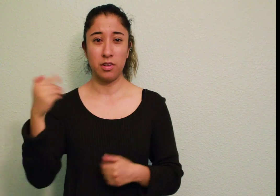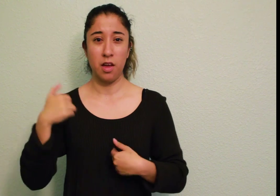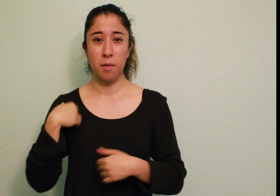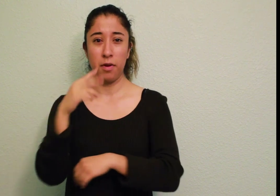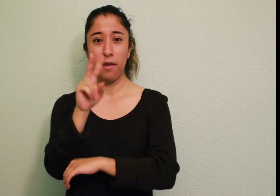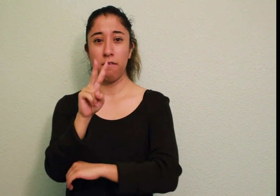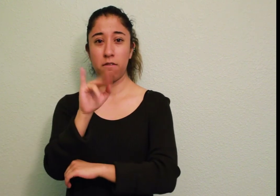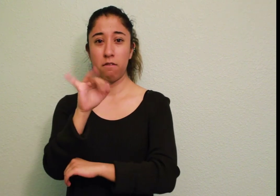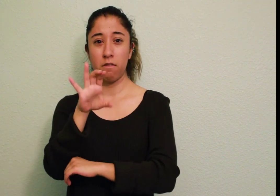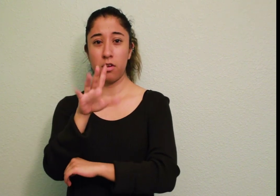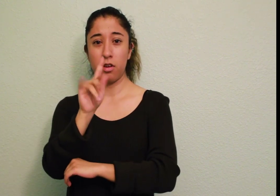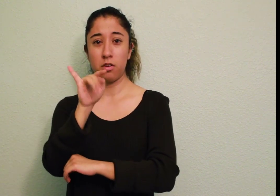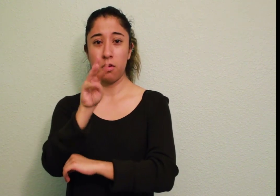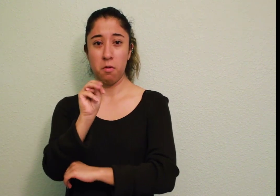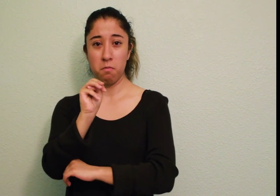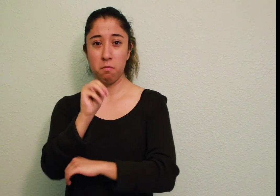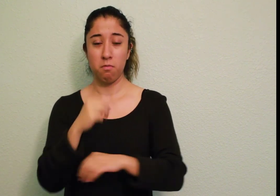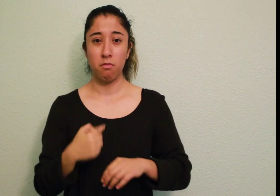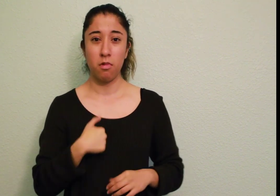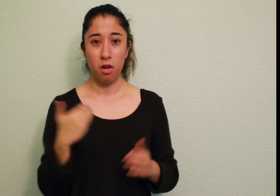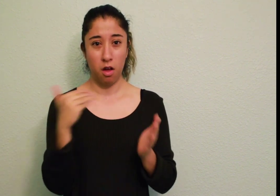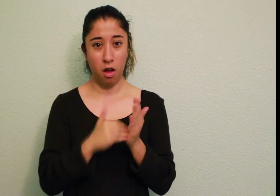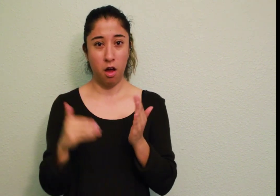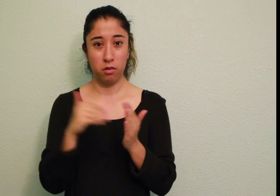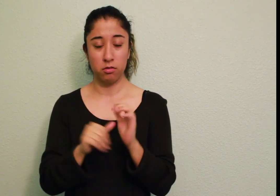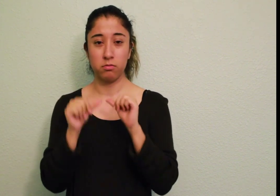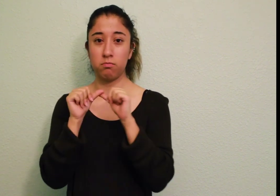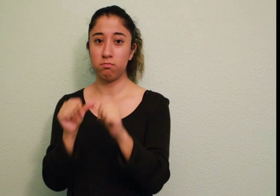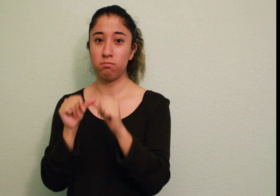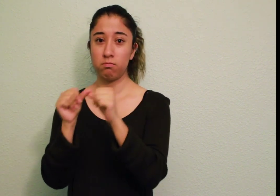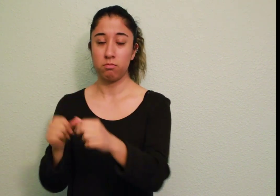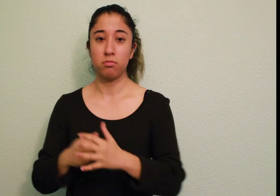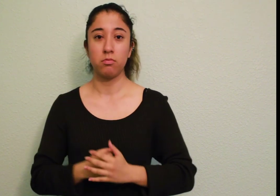he has revictimized me continually, relentlessly.